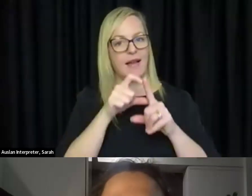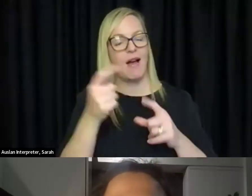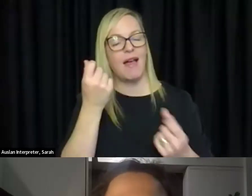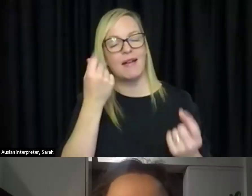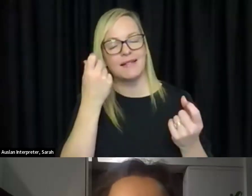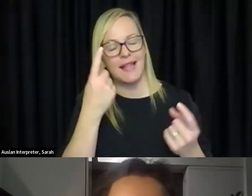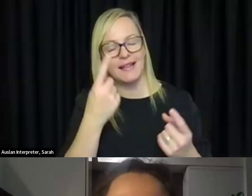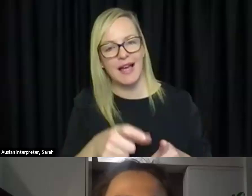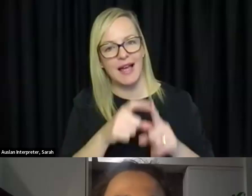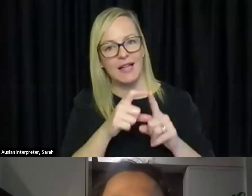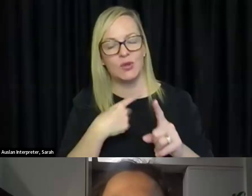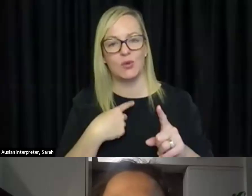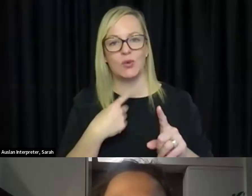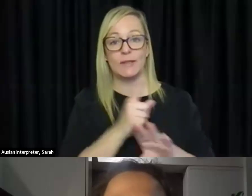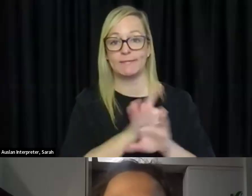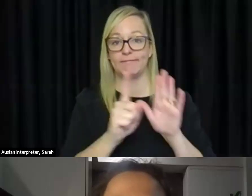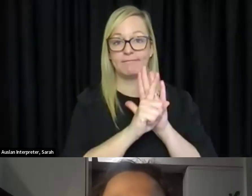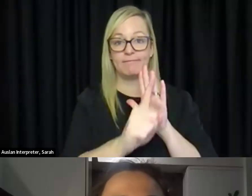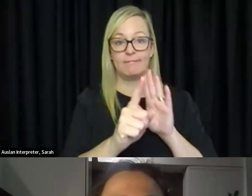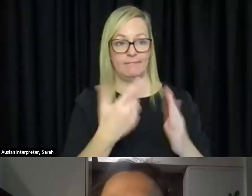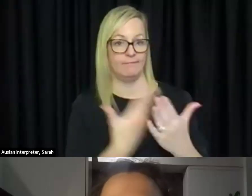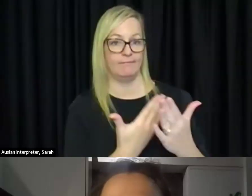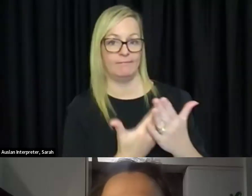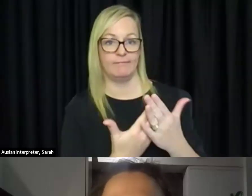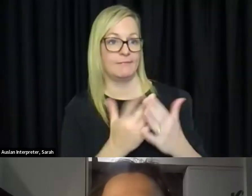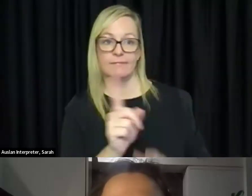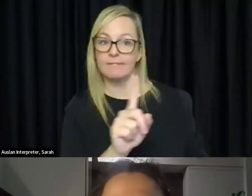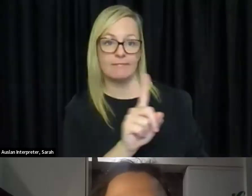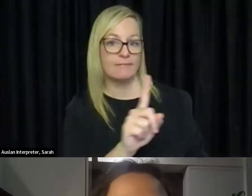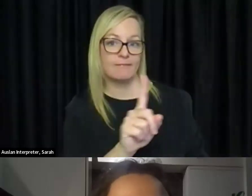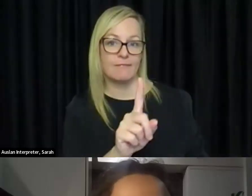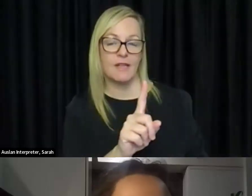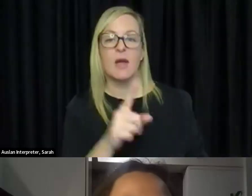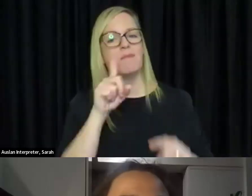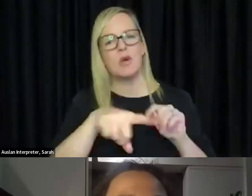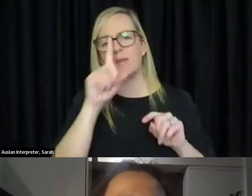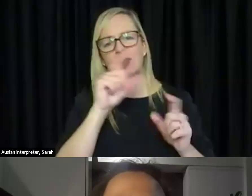speaking out and speaking up particularly when a lot of people don't necessarily understand that